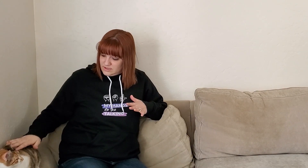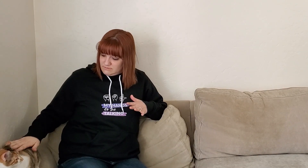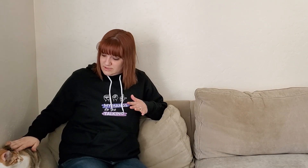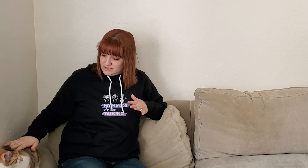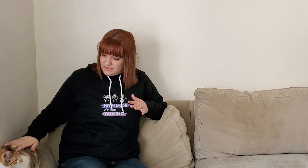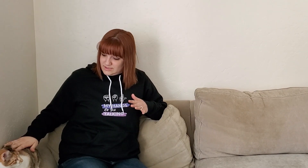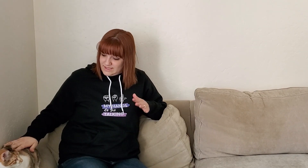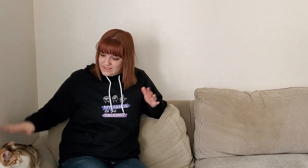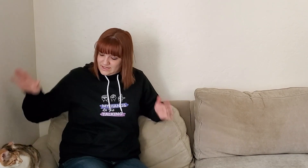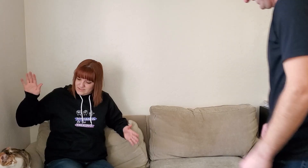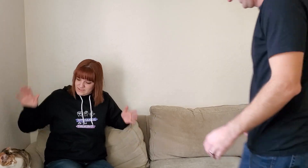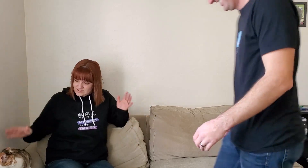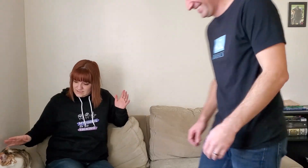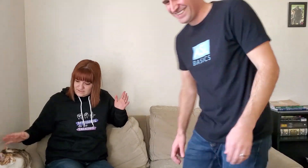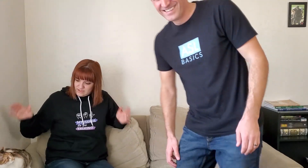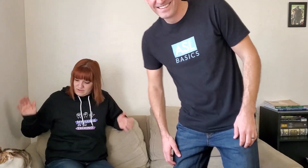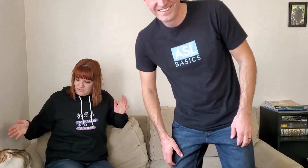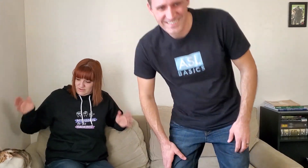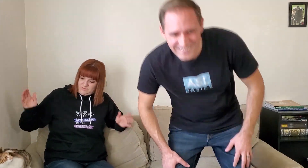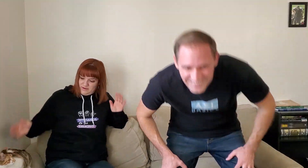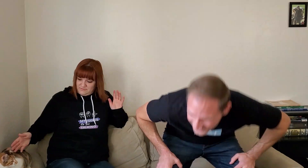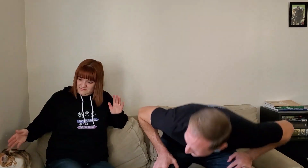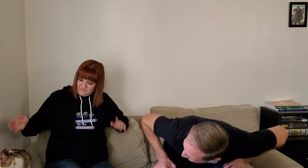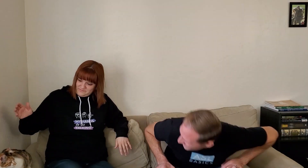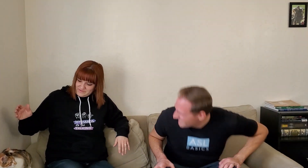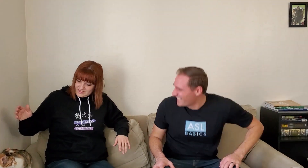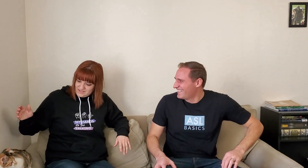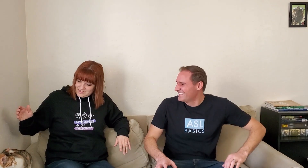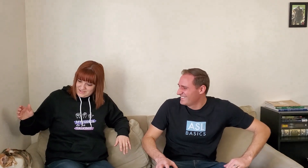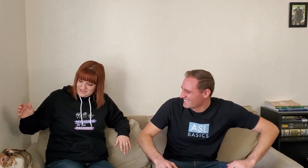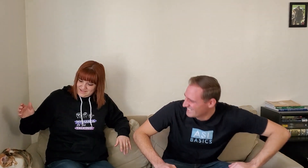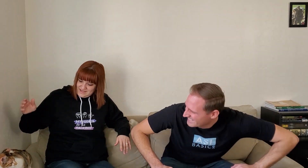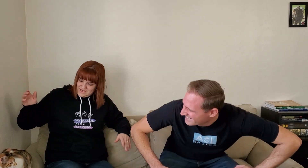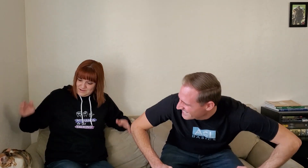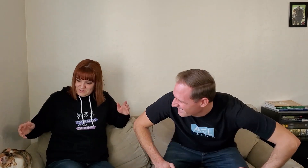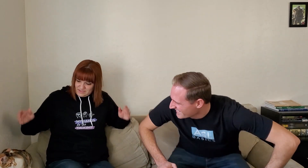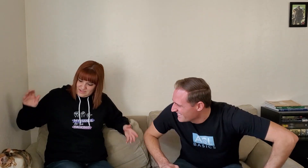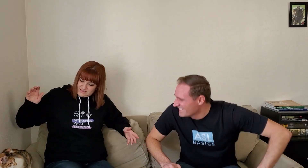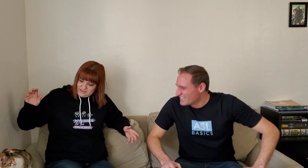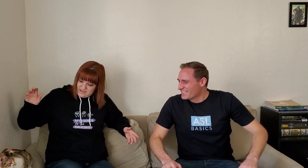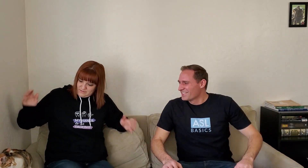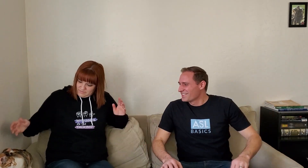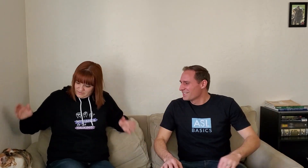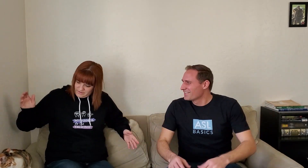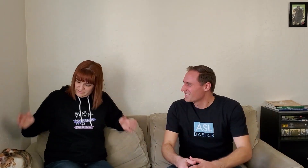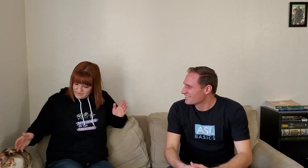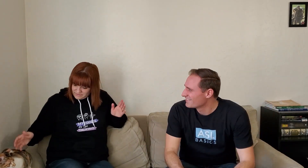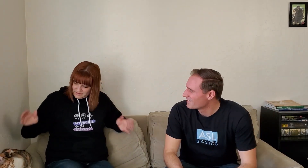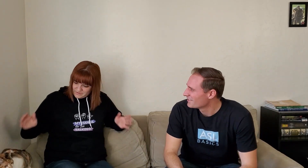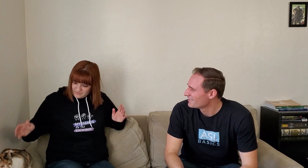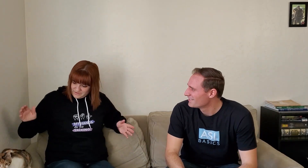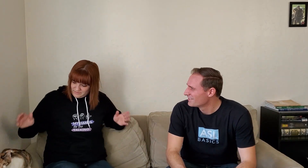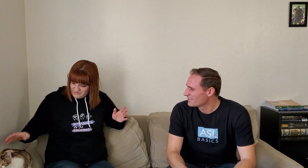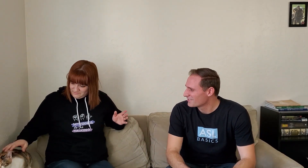I'm a cat, I'm kitty cat, and I meow meow meow and I meow meow meow.